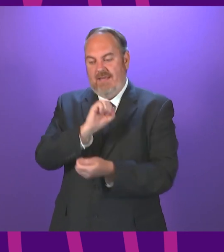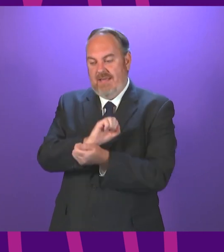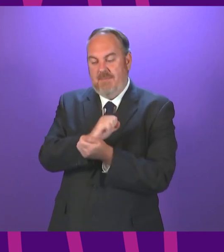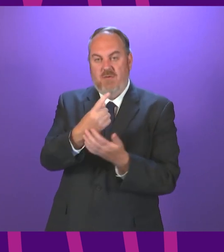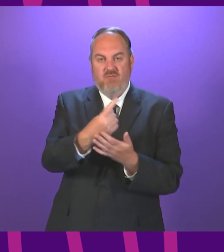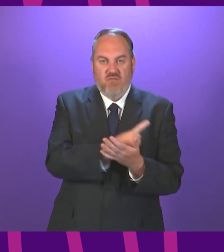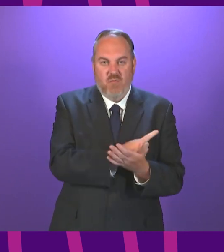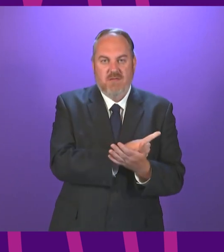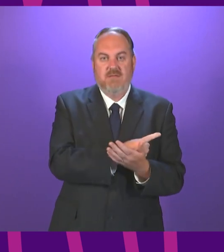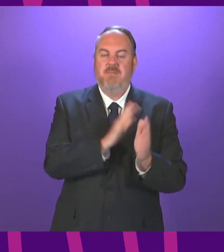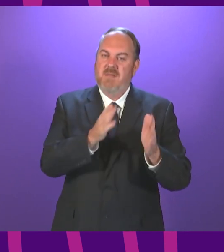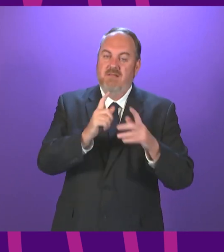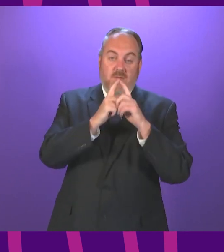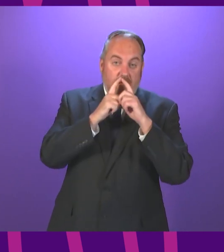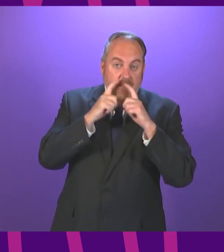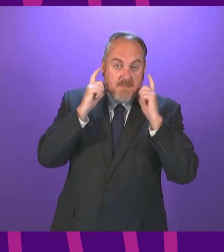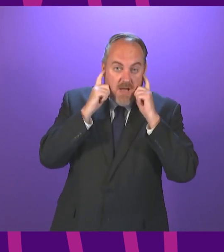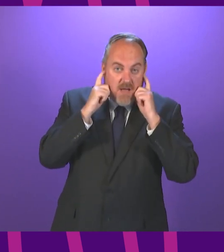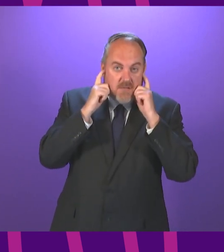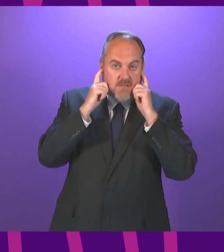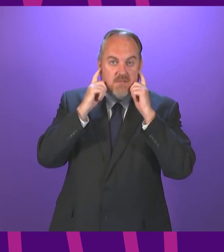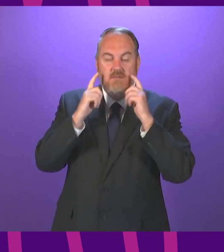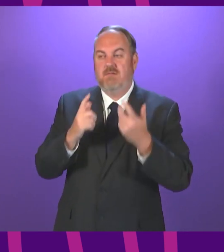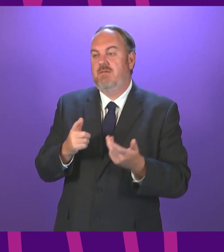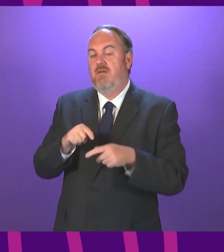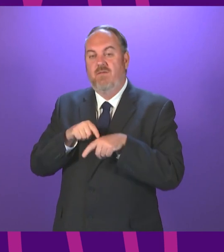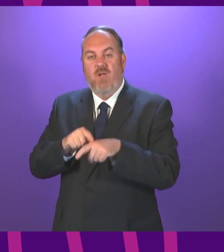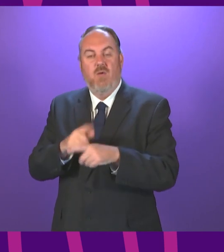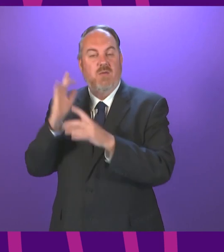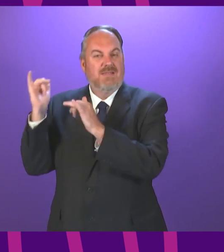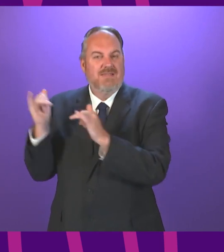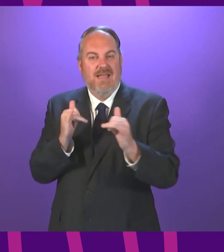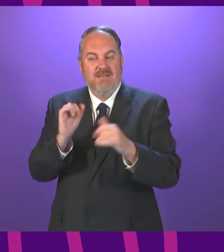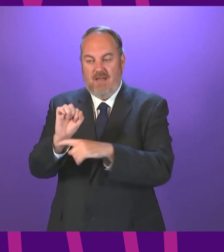requirements to wear face coverings, to co-operate with test and protect and to comply with advice on